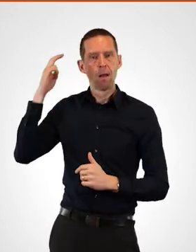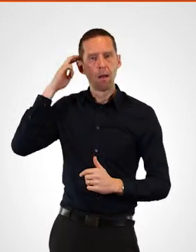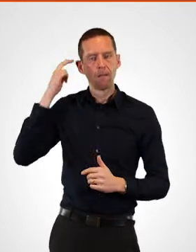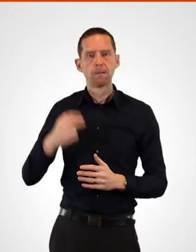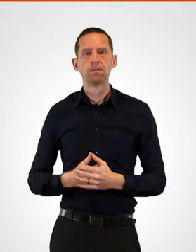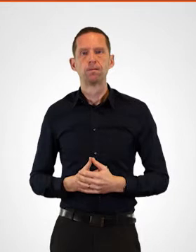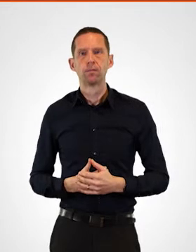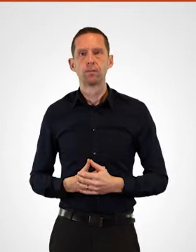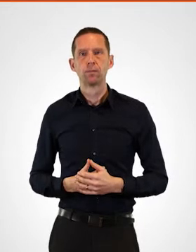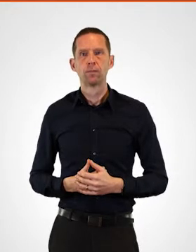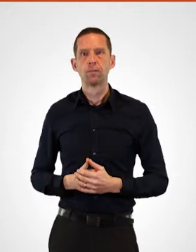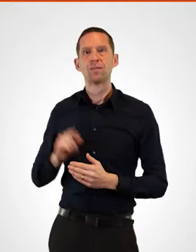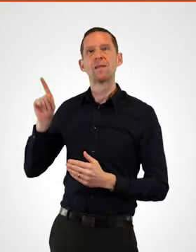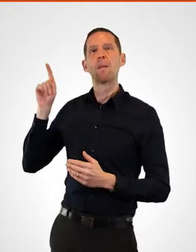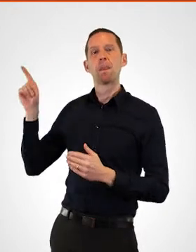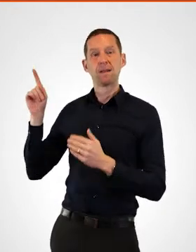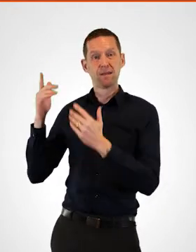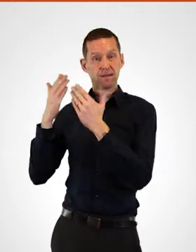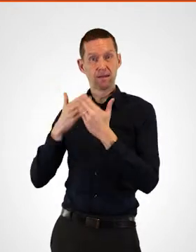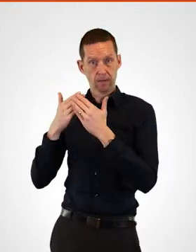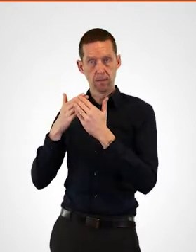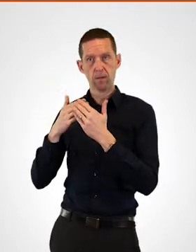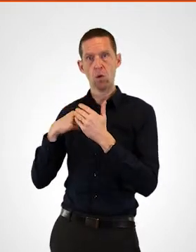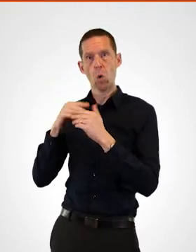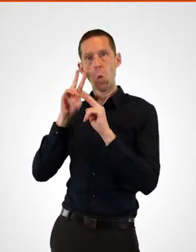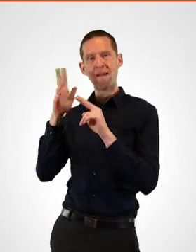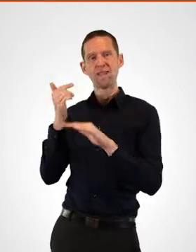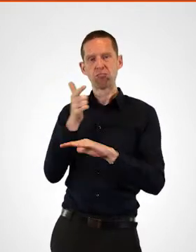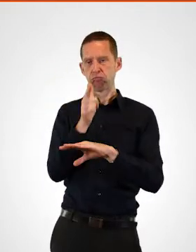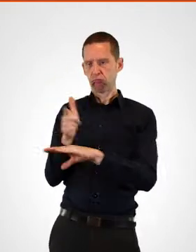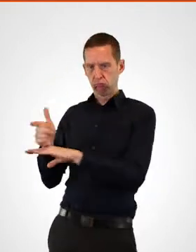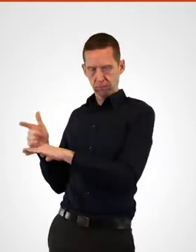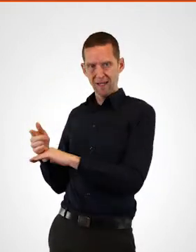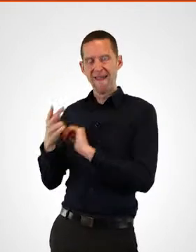This study is actually looking at a video analysis